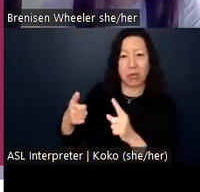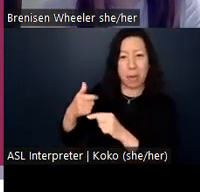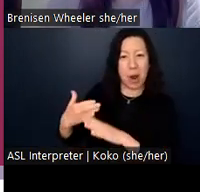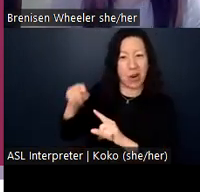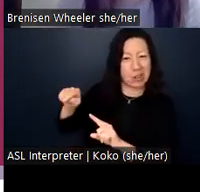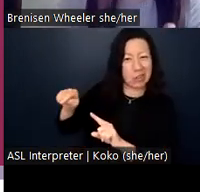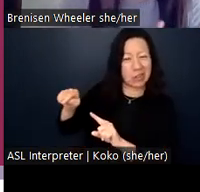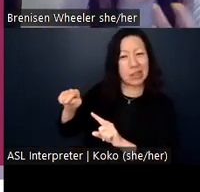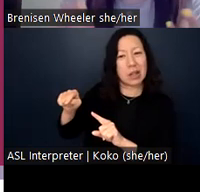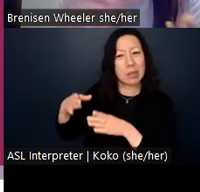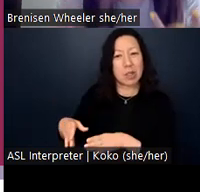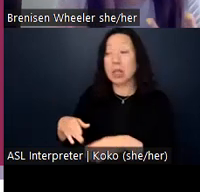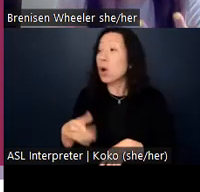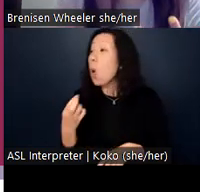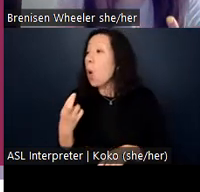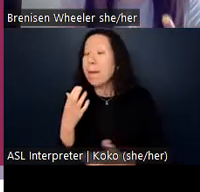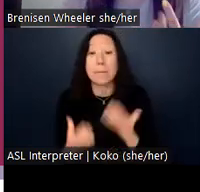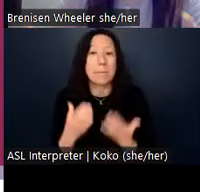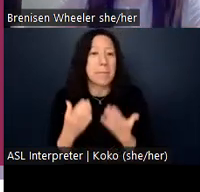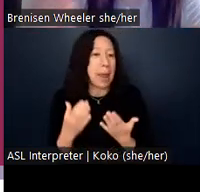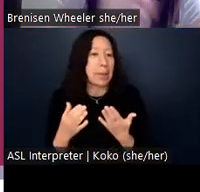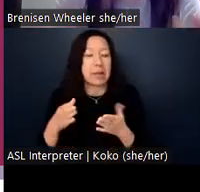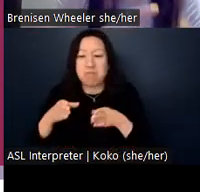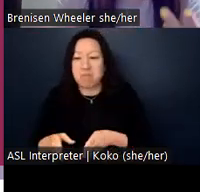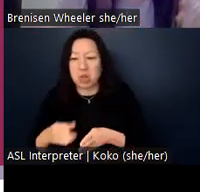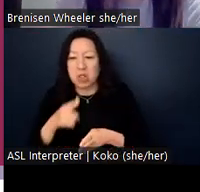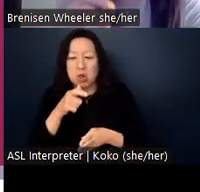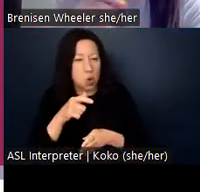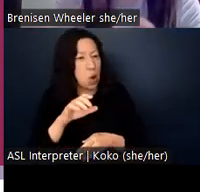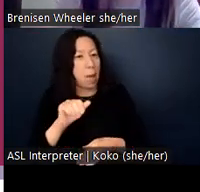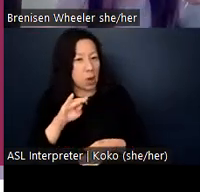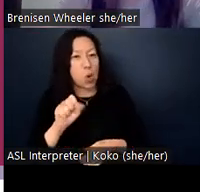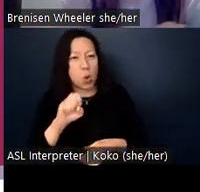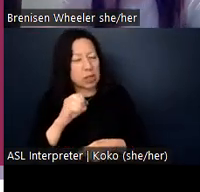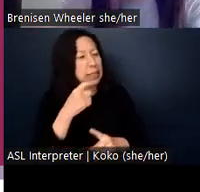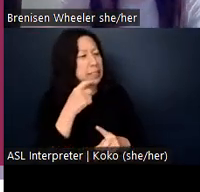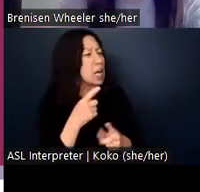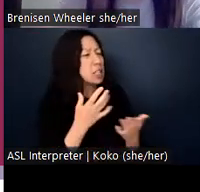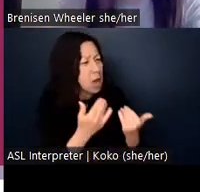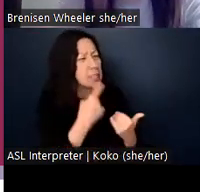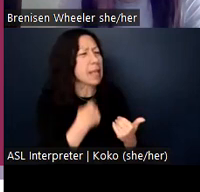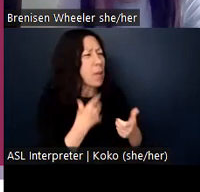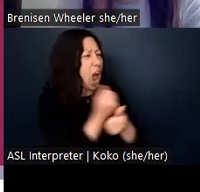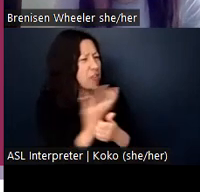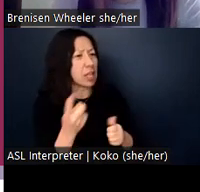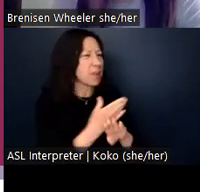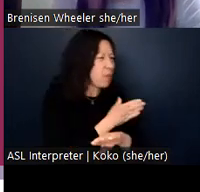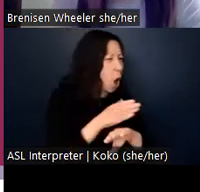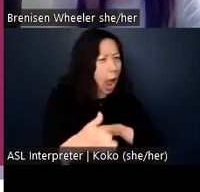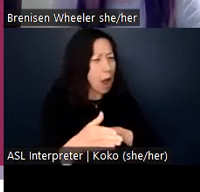to know everyone that you see everything that you're pointing to do text me before and after you leave every time you're in your car tell me where you're going